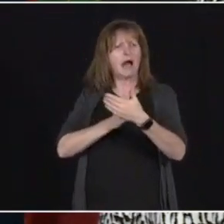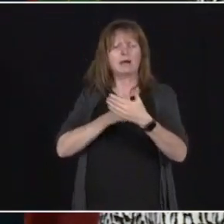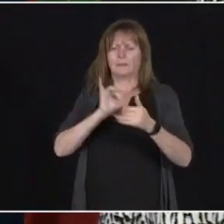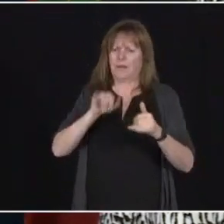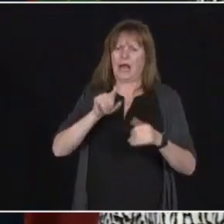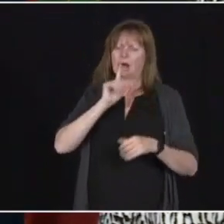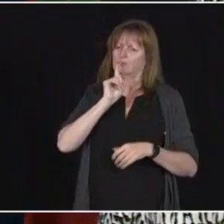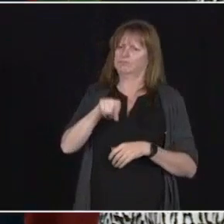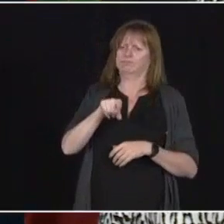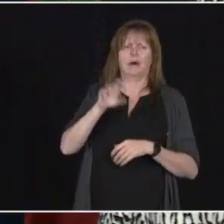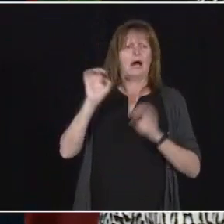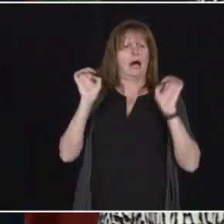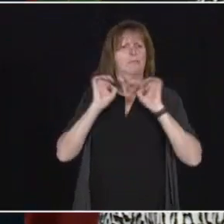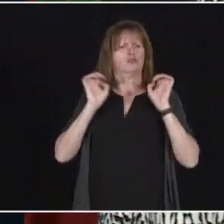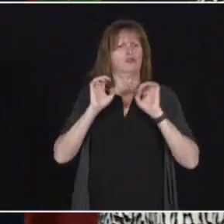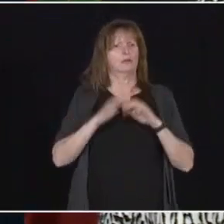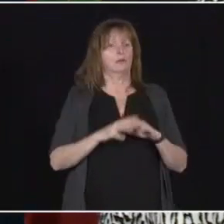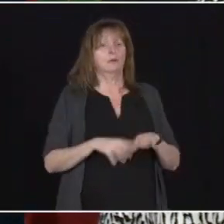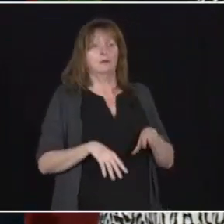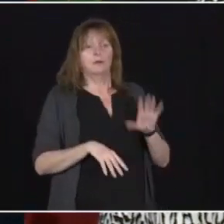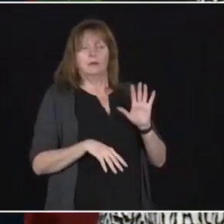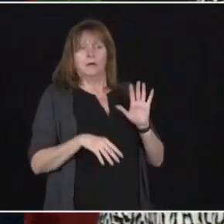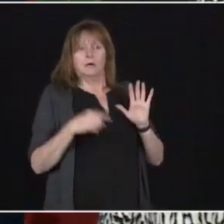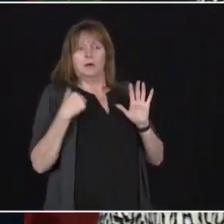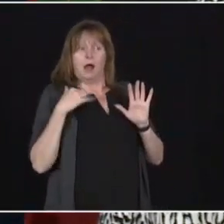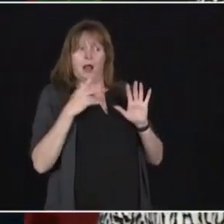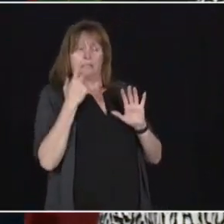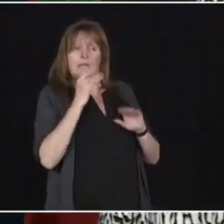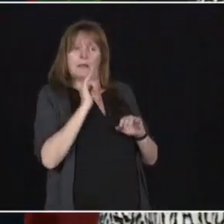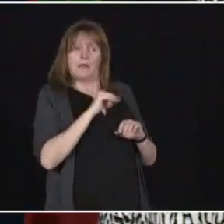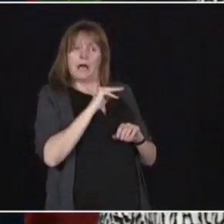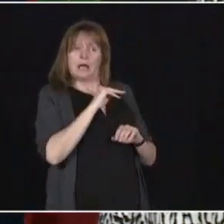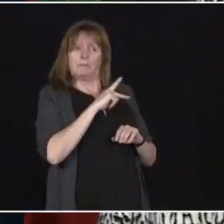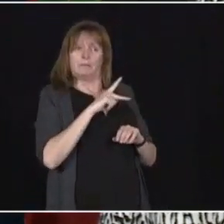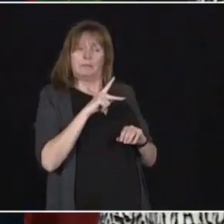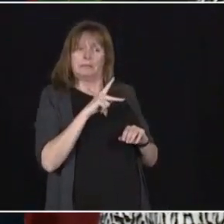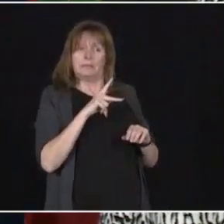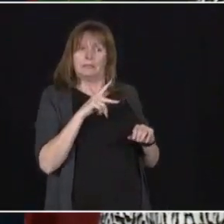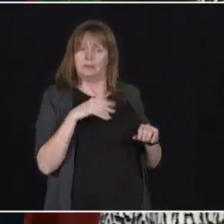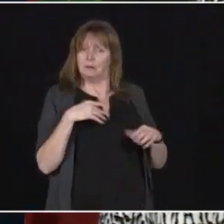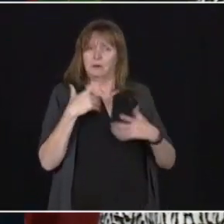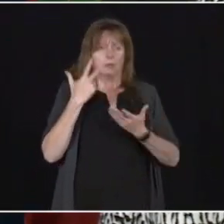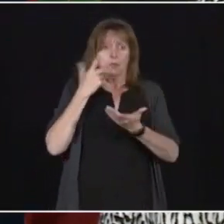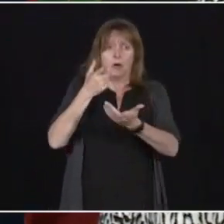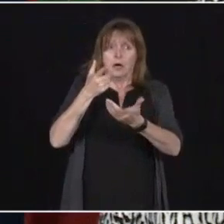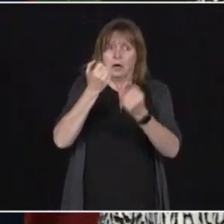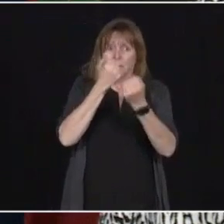It is totally irresponsible. I didn't see him, but bringing your kids out there and just going against everything that